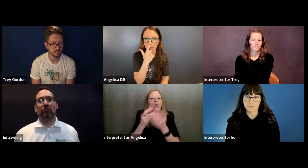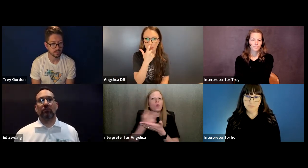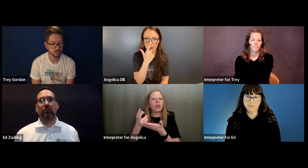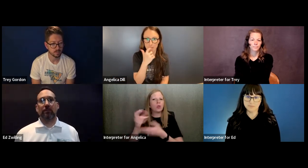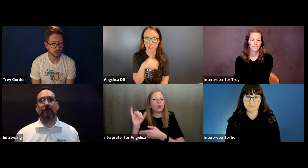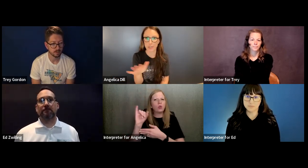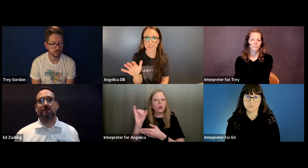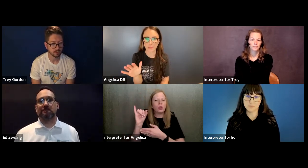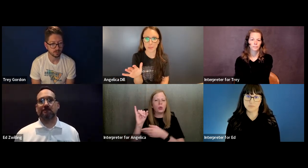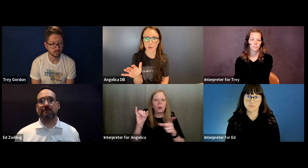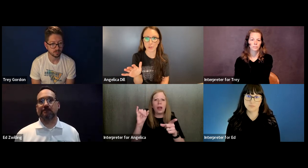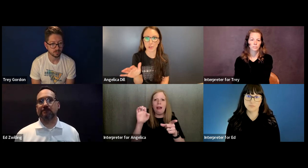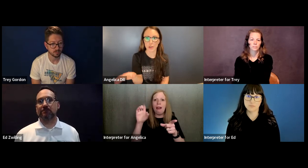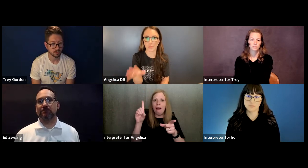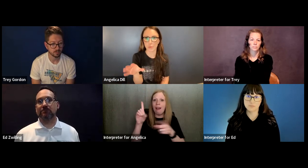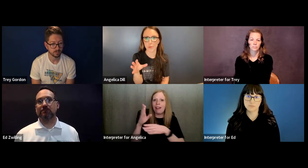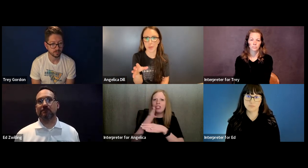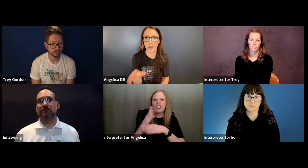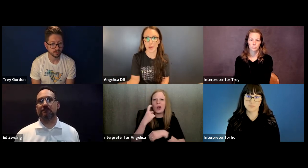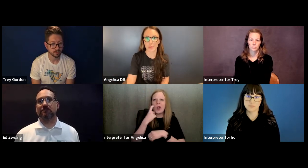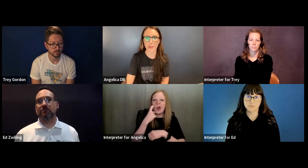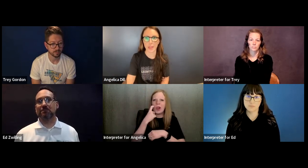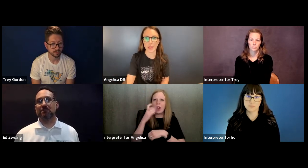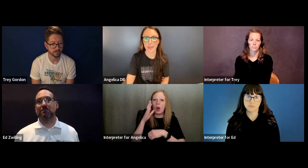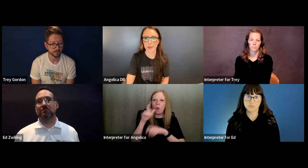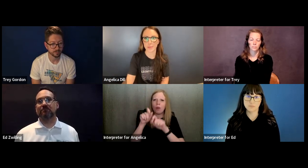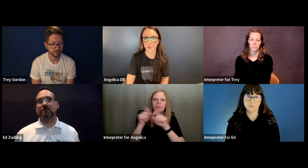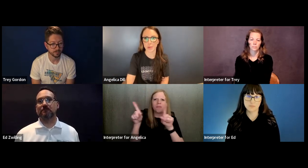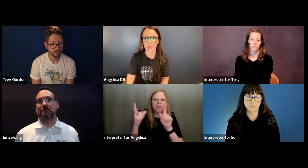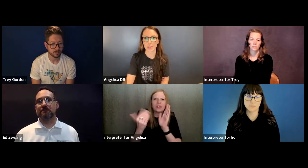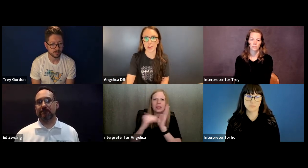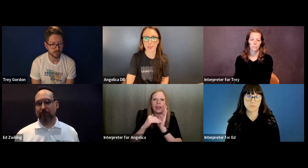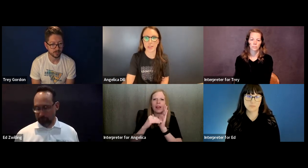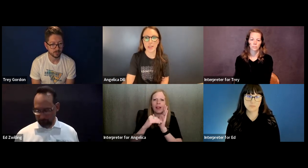ed had shared something earlier and we'll put that back out there again if you wanted to click on it